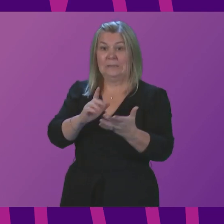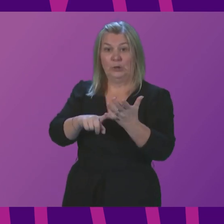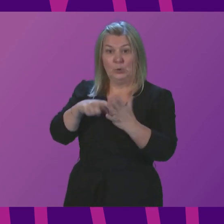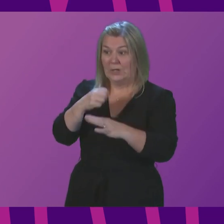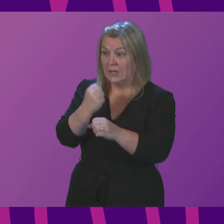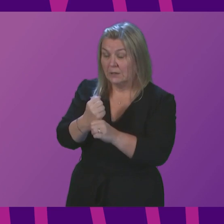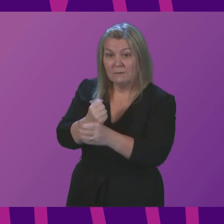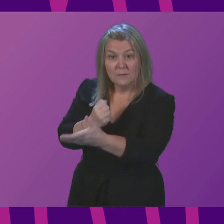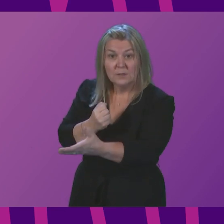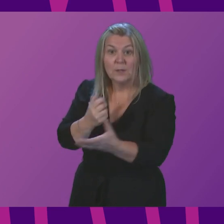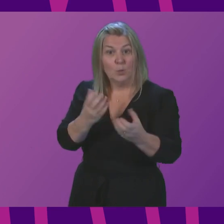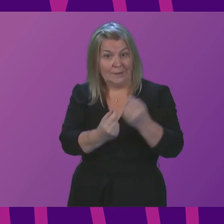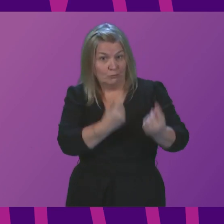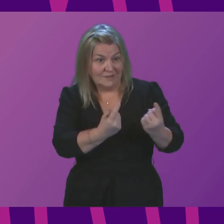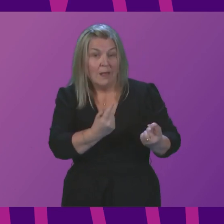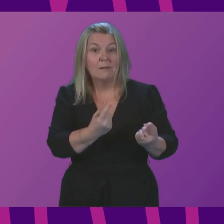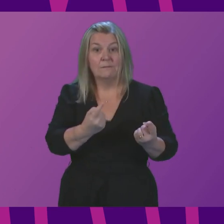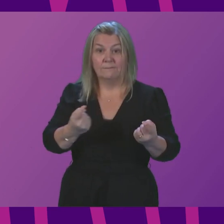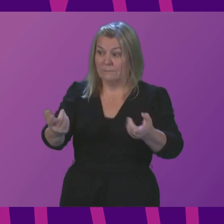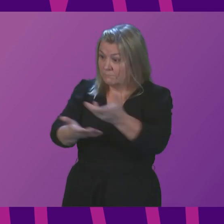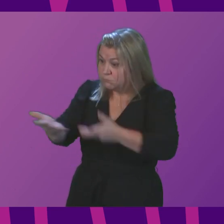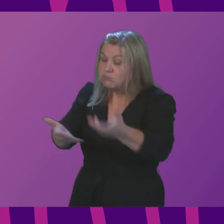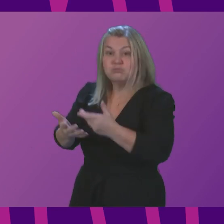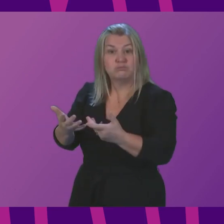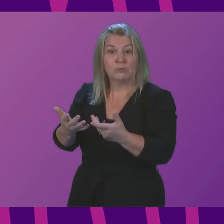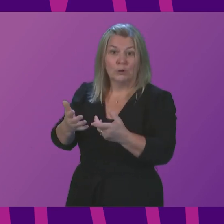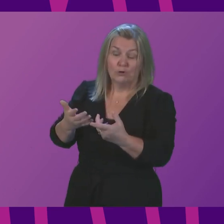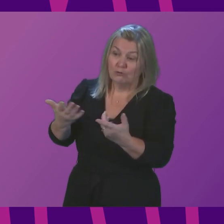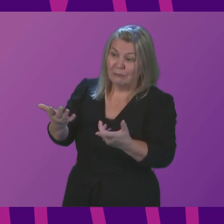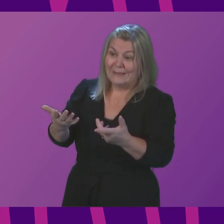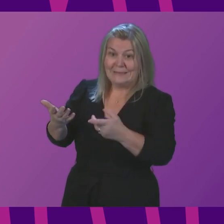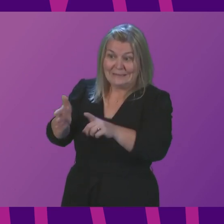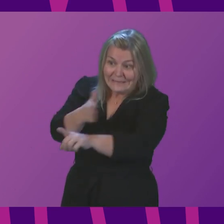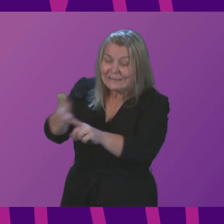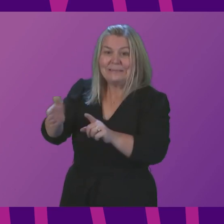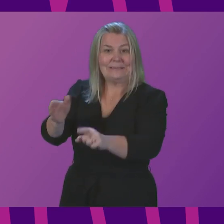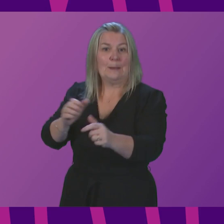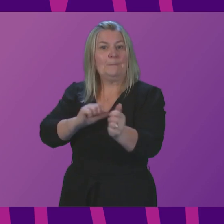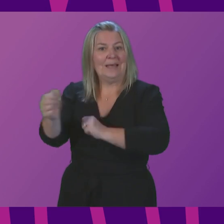in asking the UK Government to do more to better regulate financial services and postal